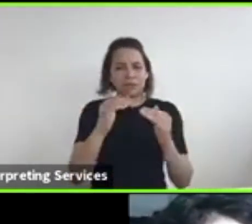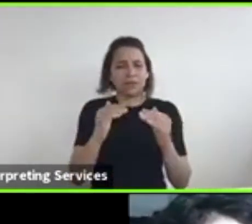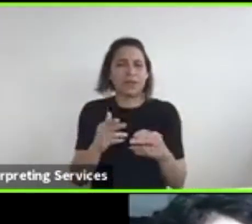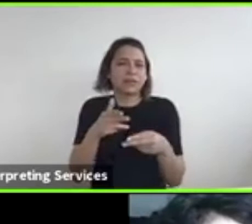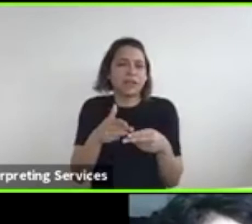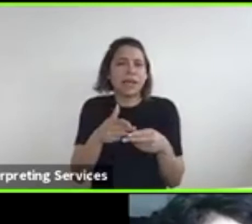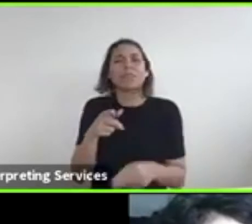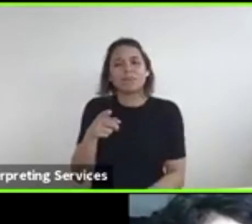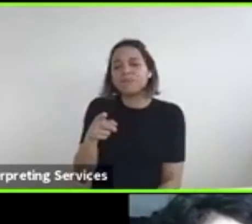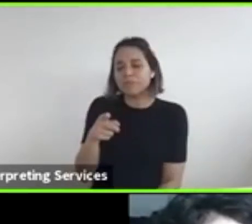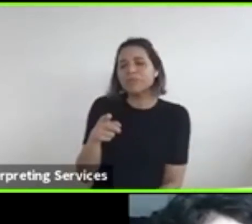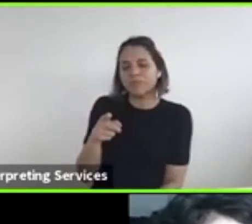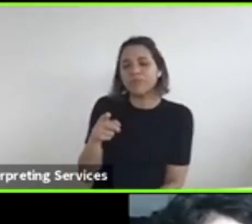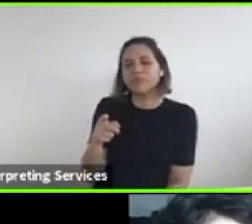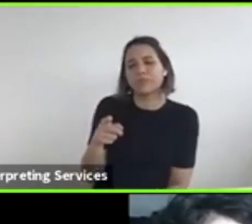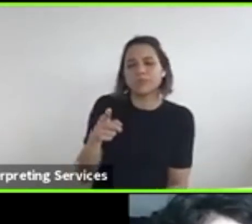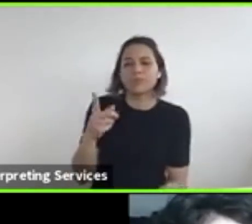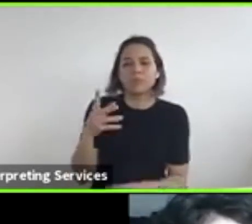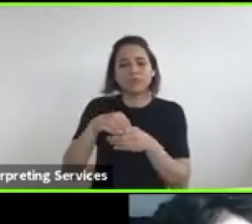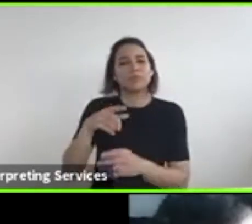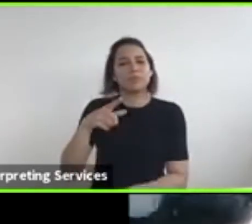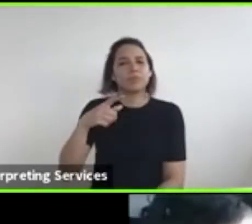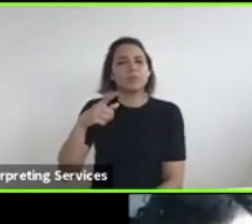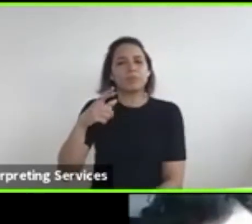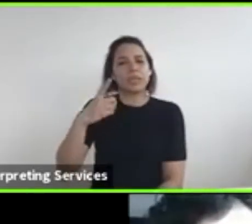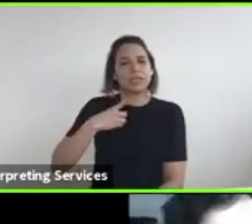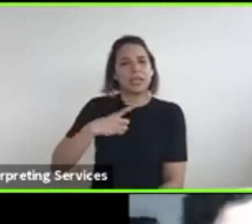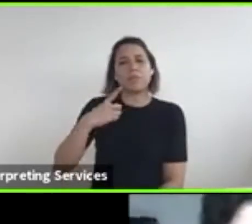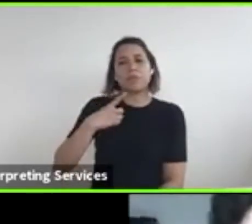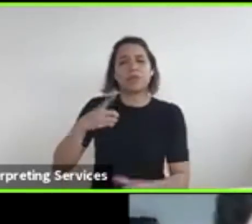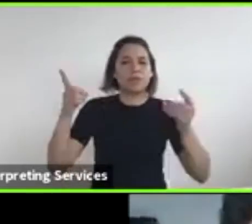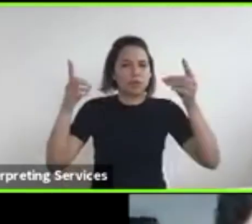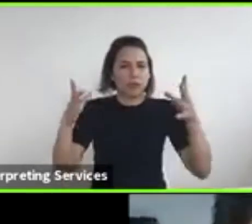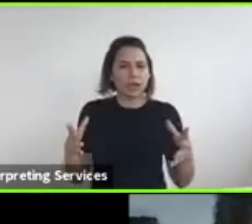AND DEPUTY DIRECTOR OF THE INDIAN COMMUNITY HOUSE AND I JUST NAME THESE FOLKS.